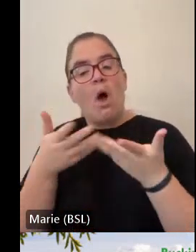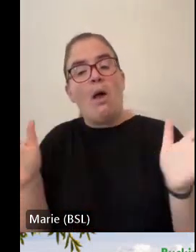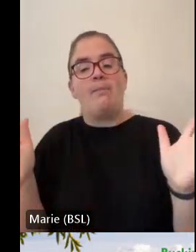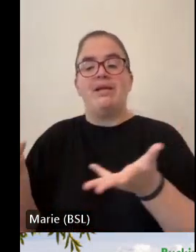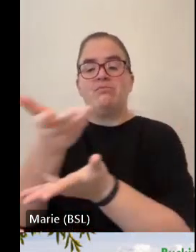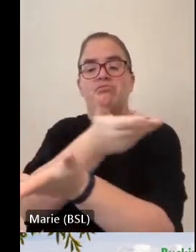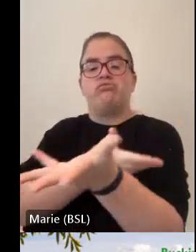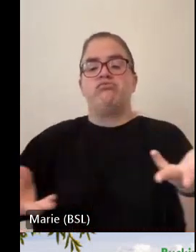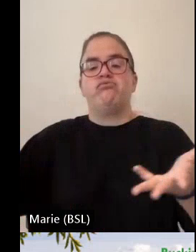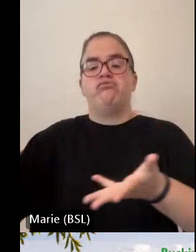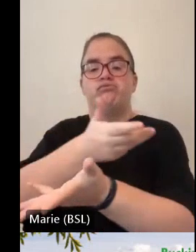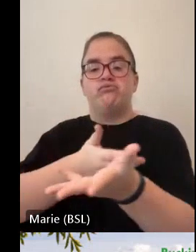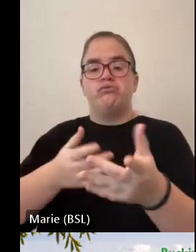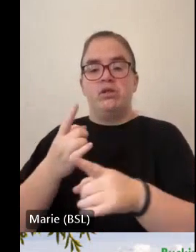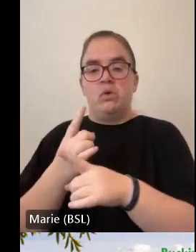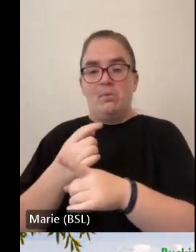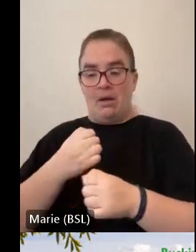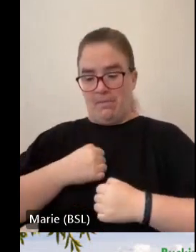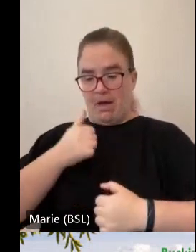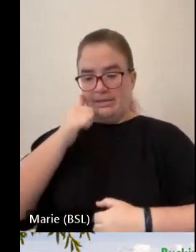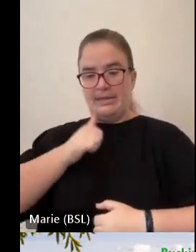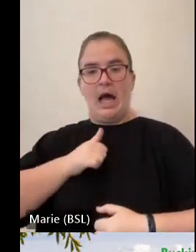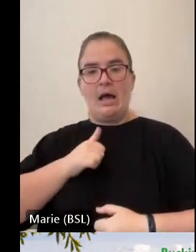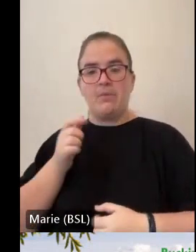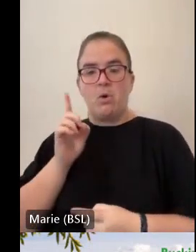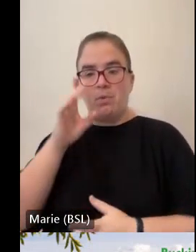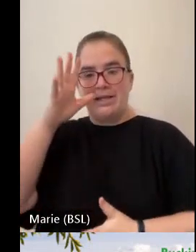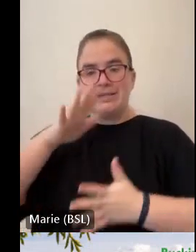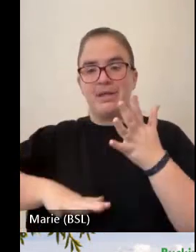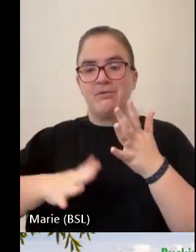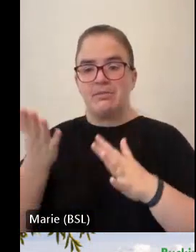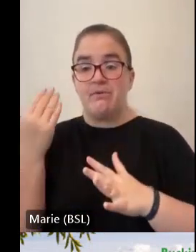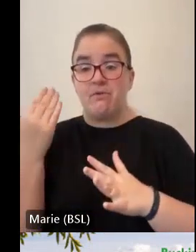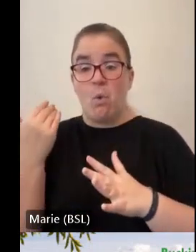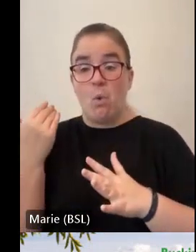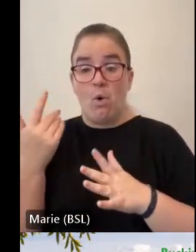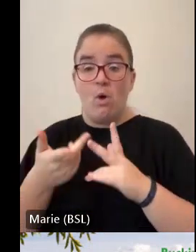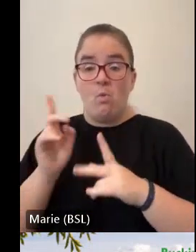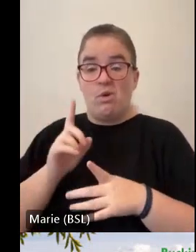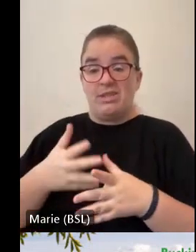Umm, the scam that we've come across, the scam that we may or